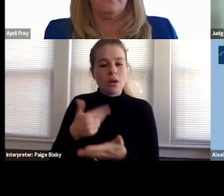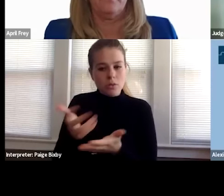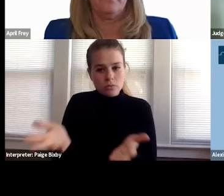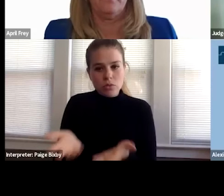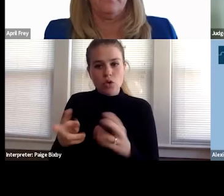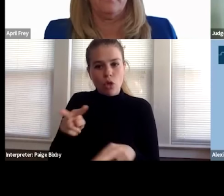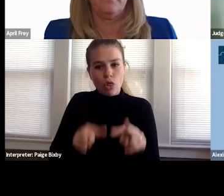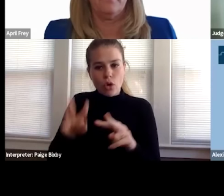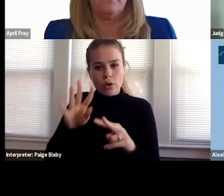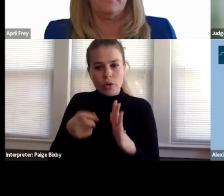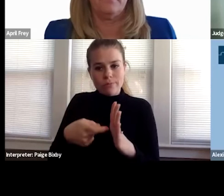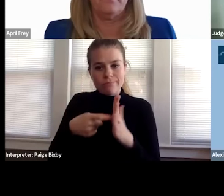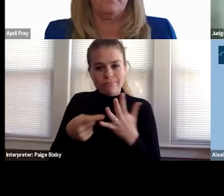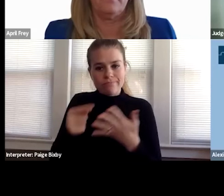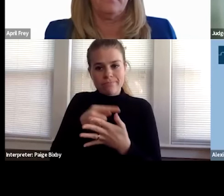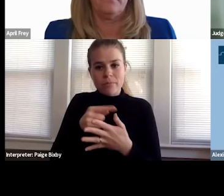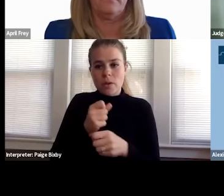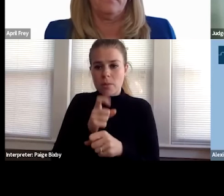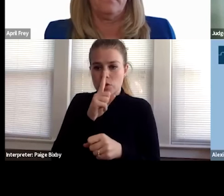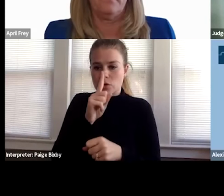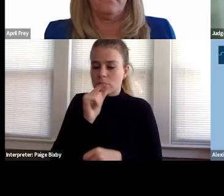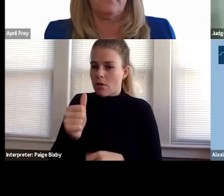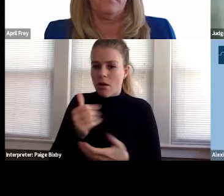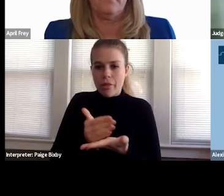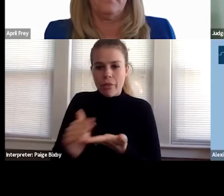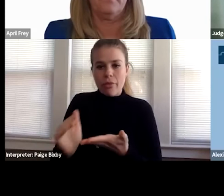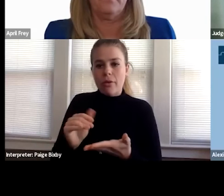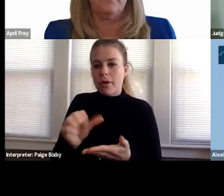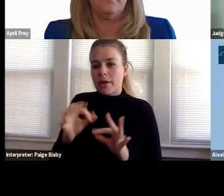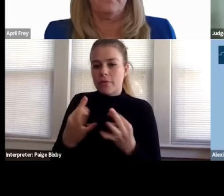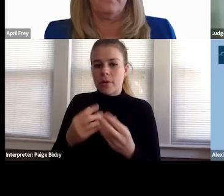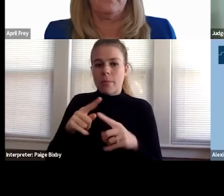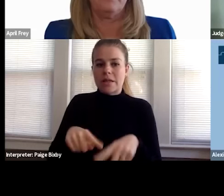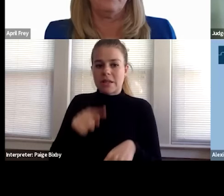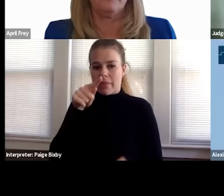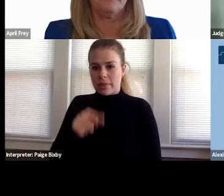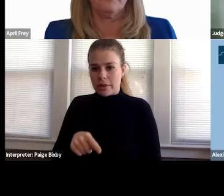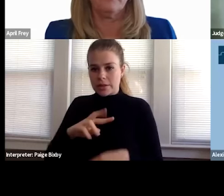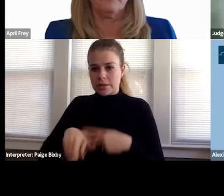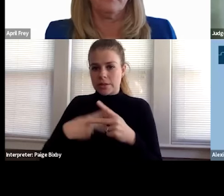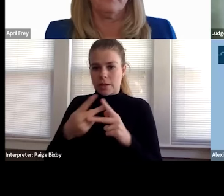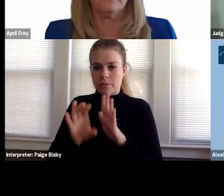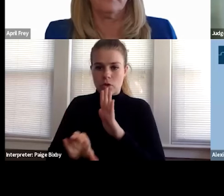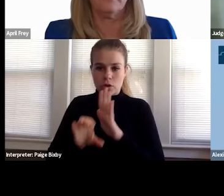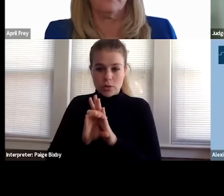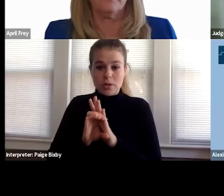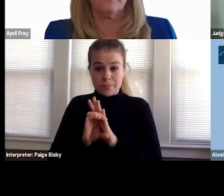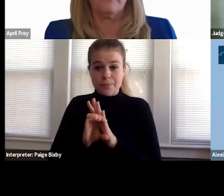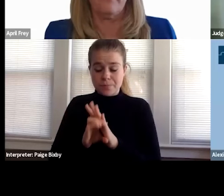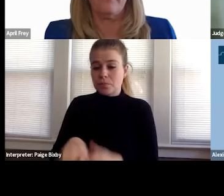make sure you are not excluding any families based on these or any other similar characteristics. Family treatment courts are not designed